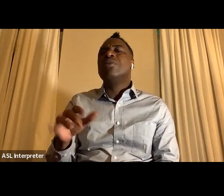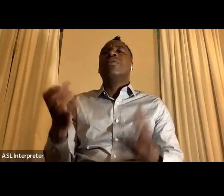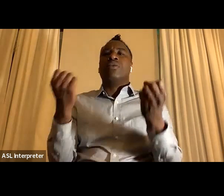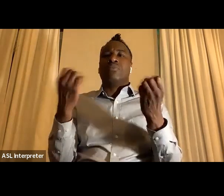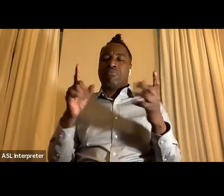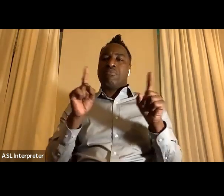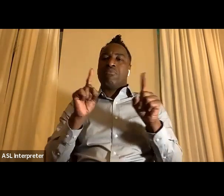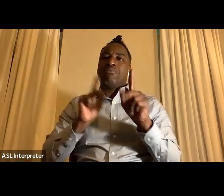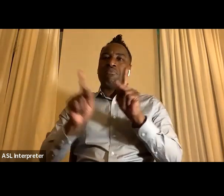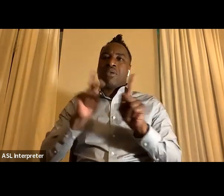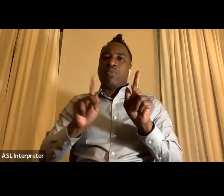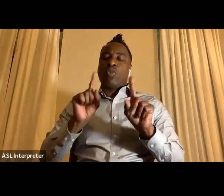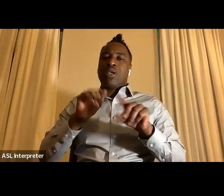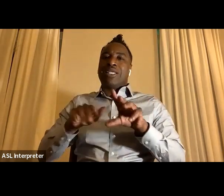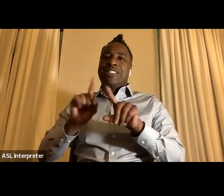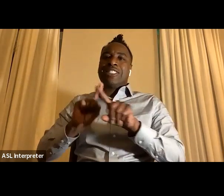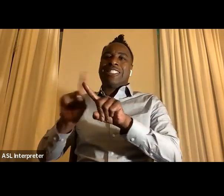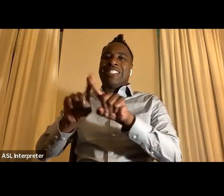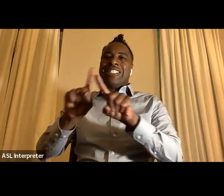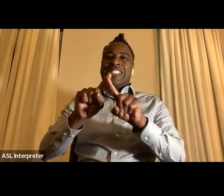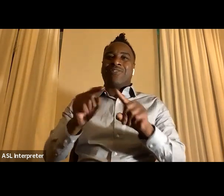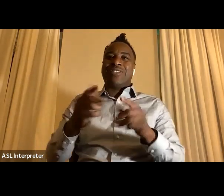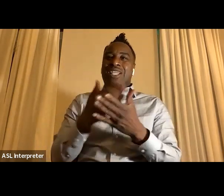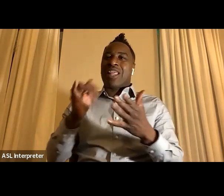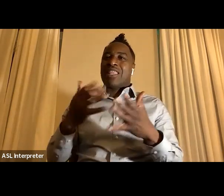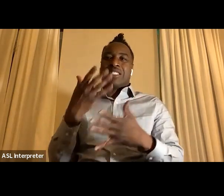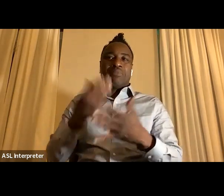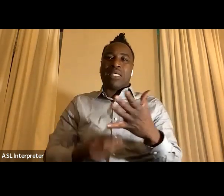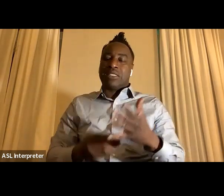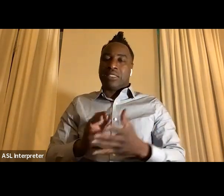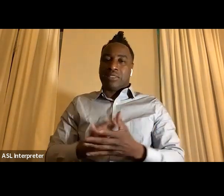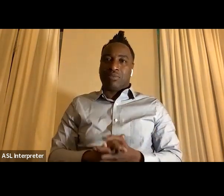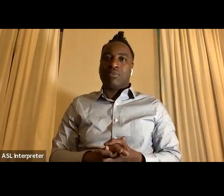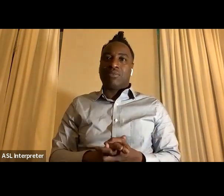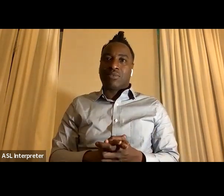And I felt like, doesn't miss does it can just bring like a certain